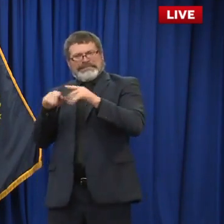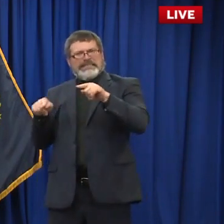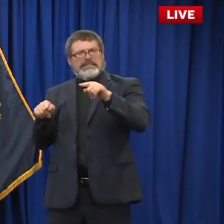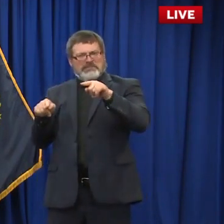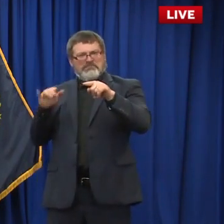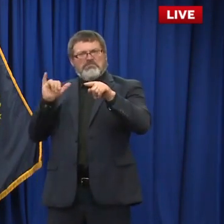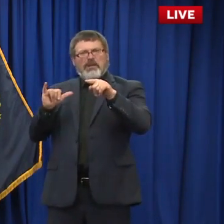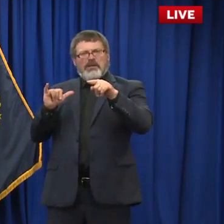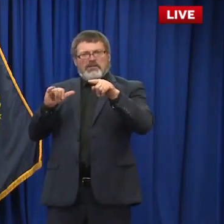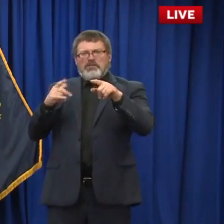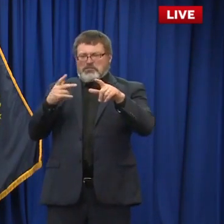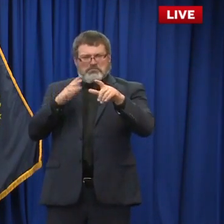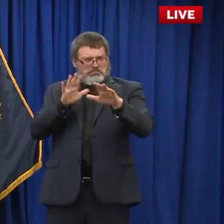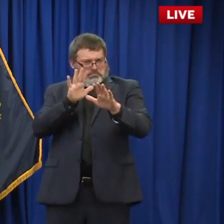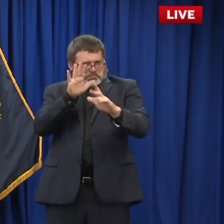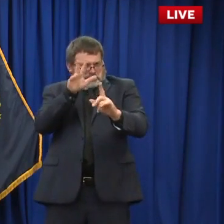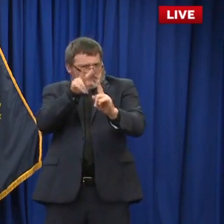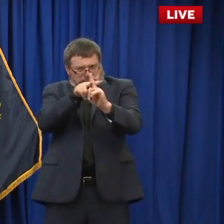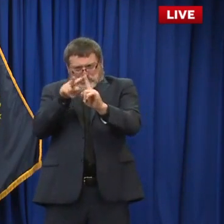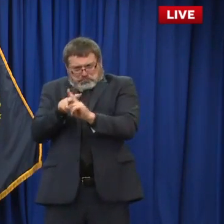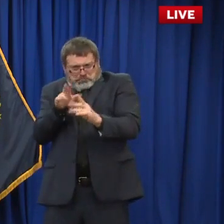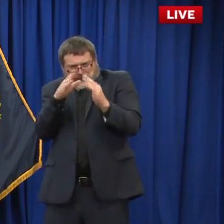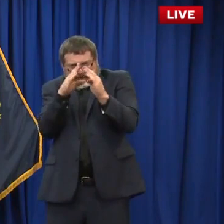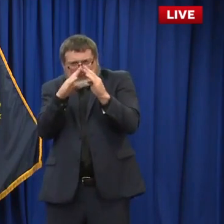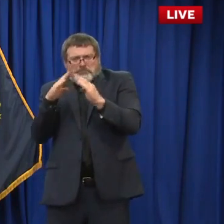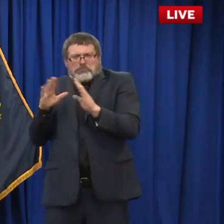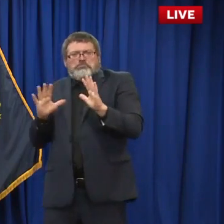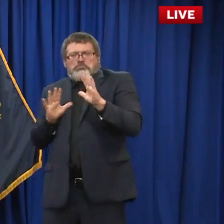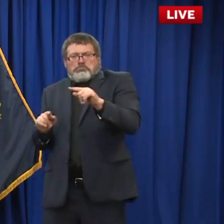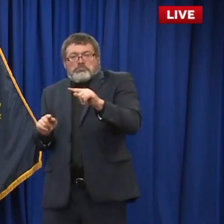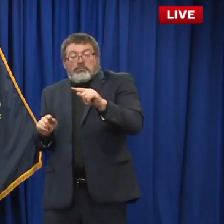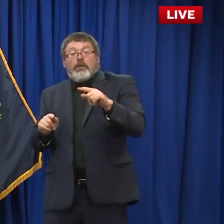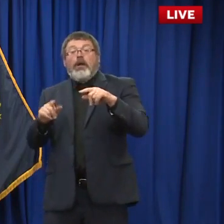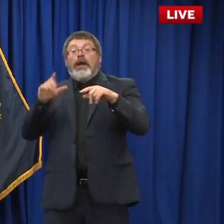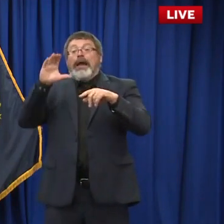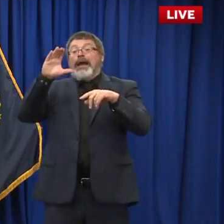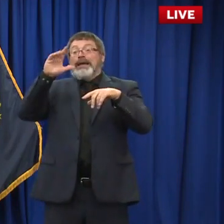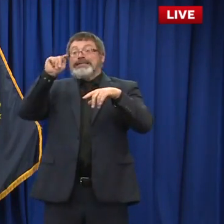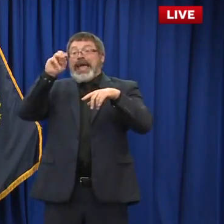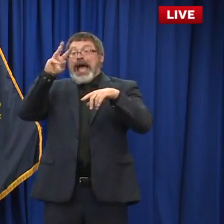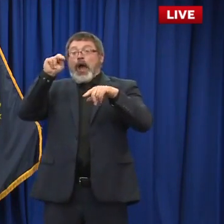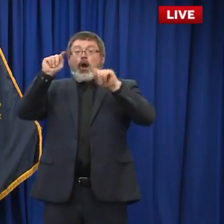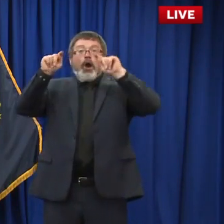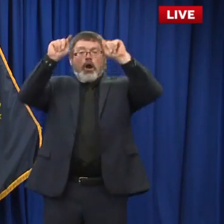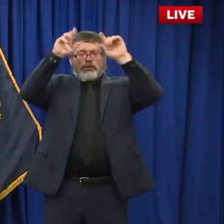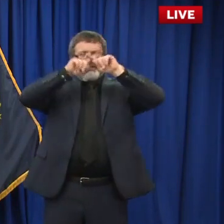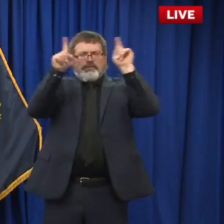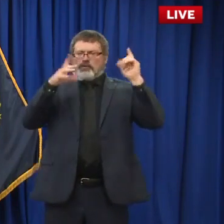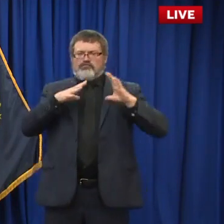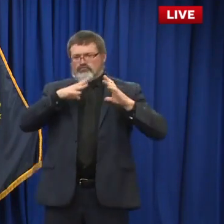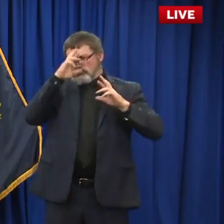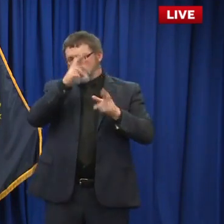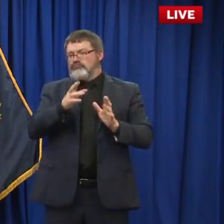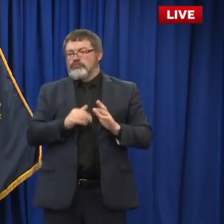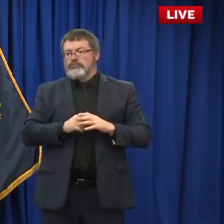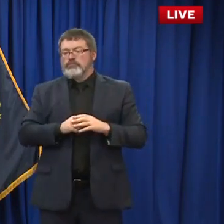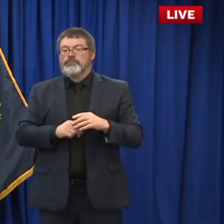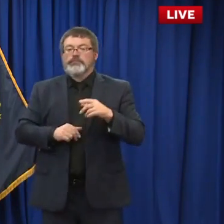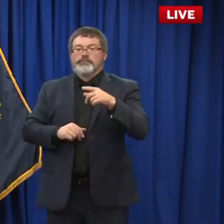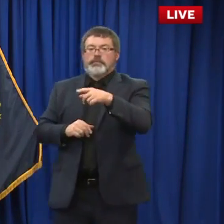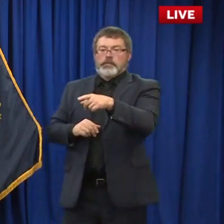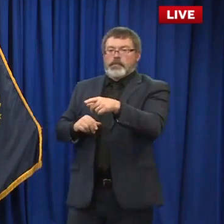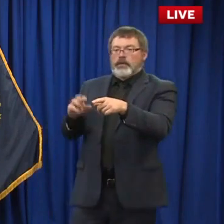YOU HAVE TO APPRECIATE THAT AND RESPECT THAT, SO EACH OF THOSE TOWNS WILL HAVE TO FIND THEIR PATH THAT THEY CAN MANAGE AND UPHOLD AROUND THE PUBLIC AND SAFETY GUIDELINES THAT WE'VE PUT